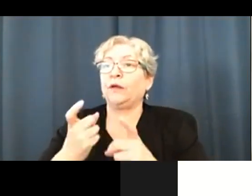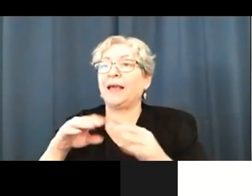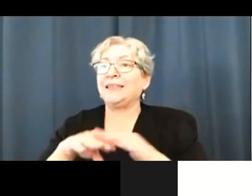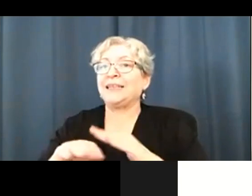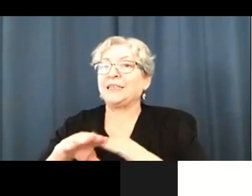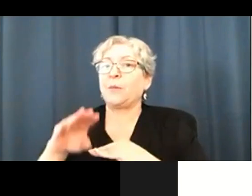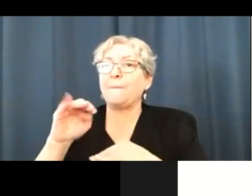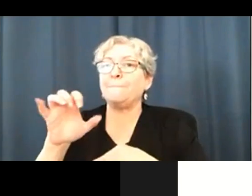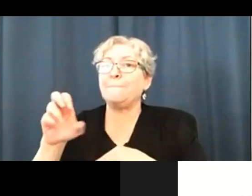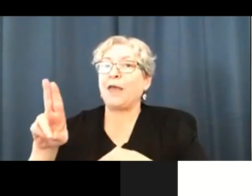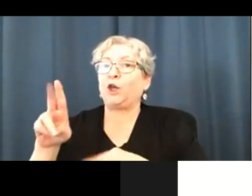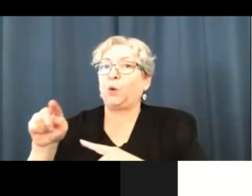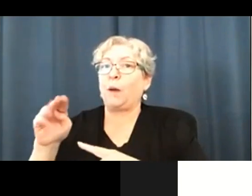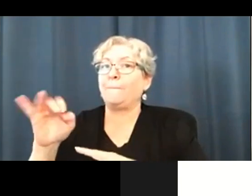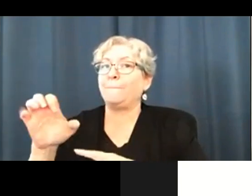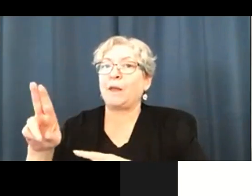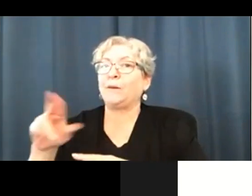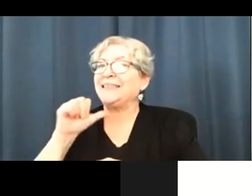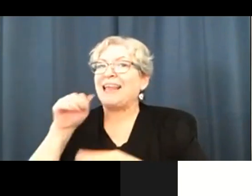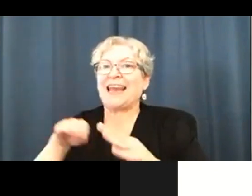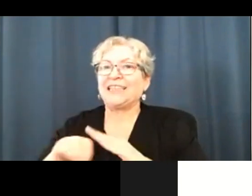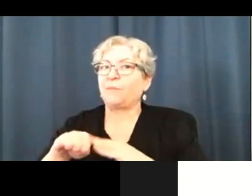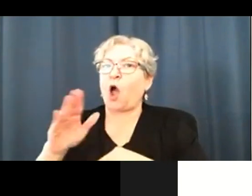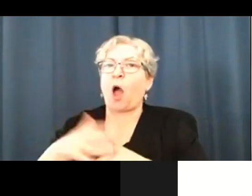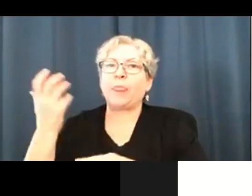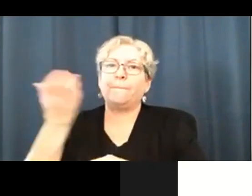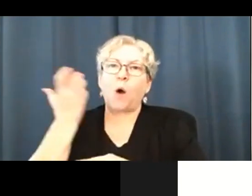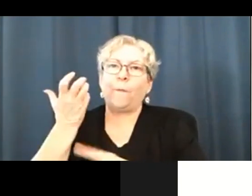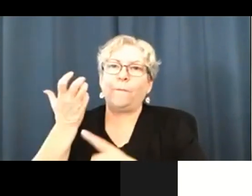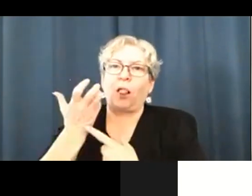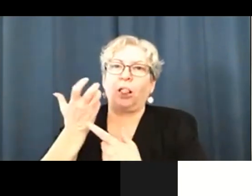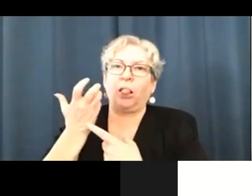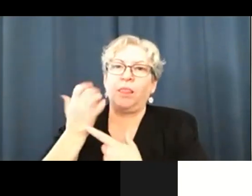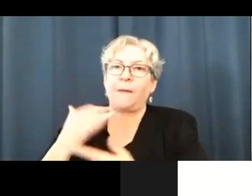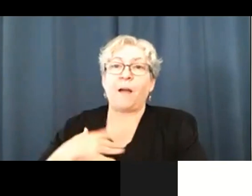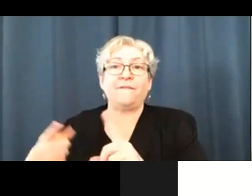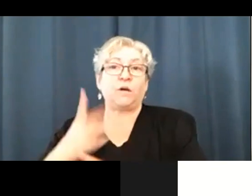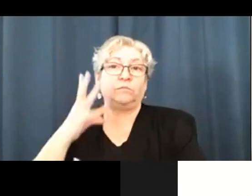and that menu isn't accessible on the mobile. That was my personal experience very recently.